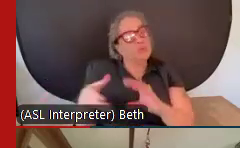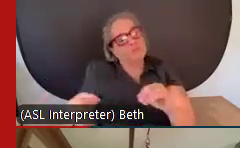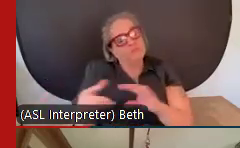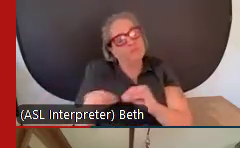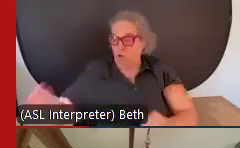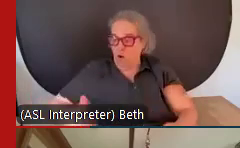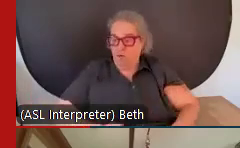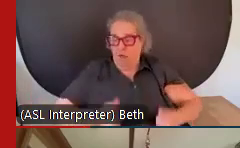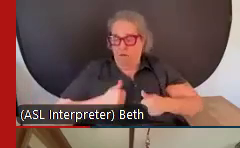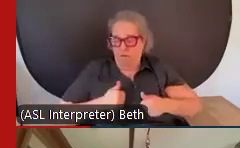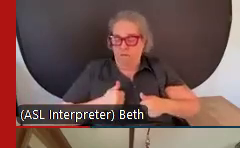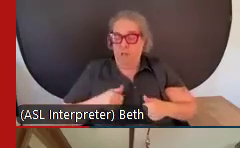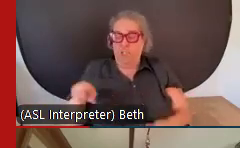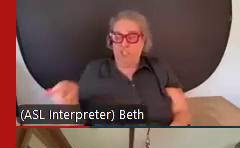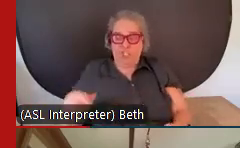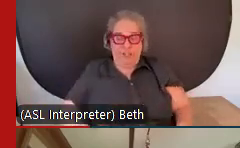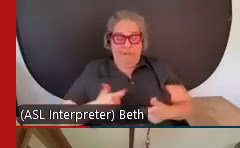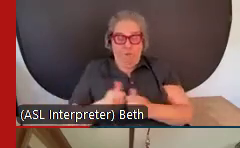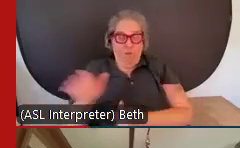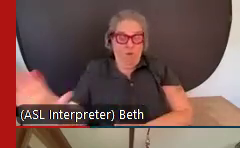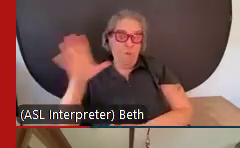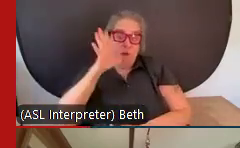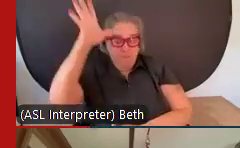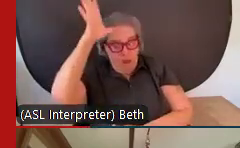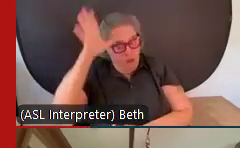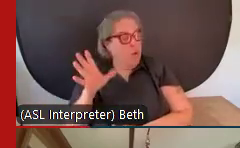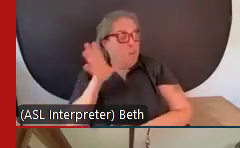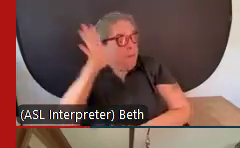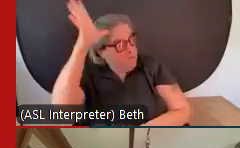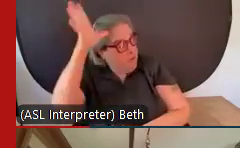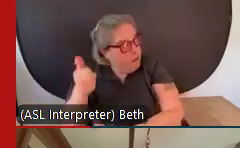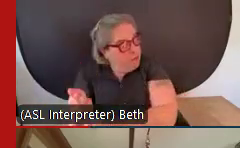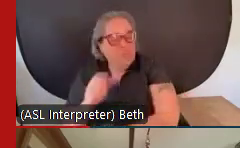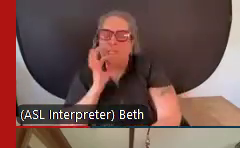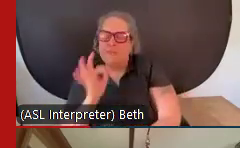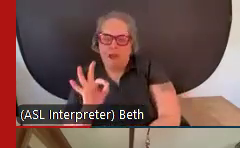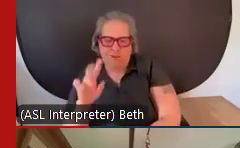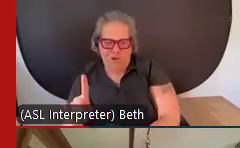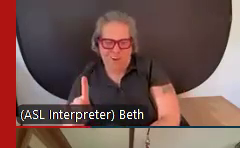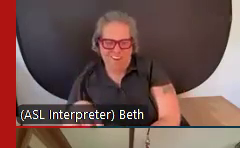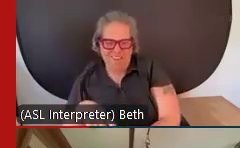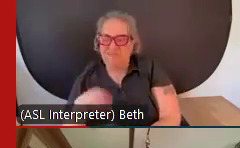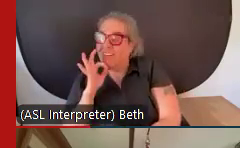She was someone who was living with her parents, both 91, she was a sole caregiver.